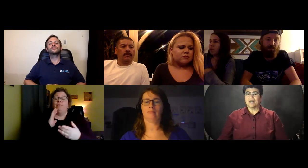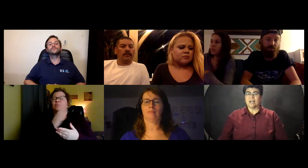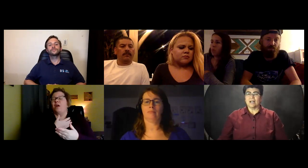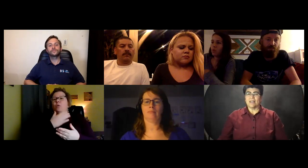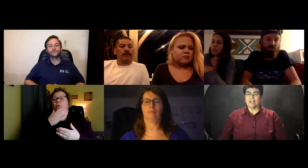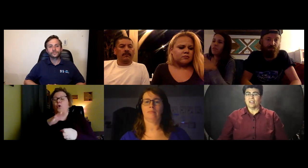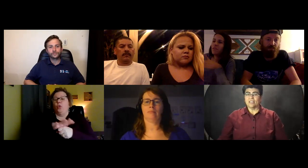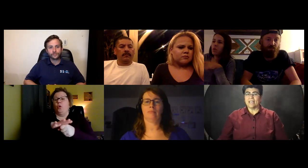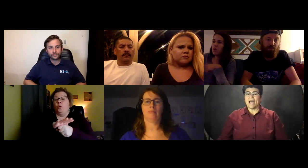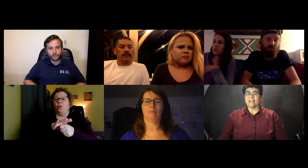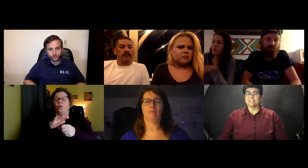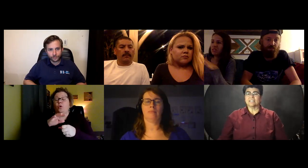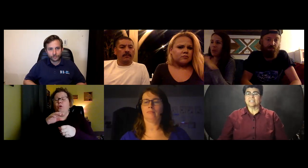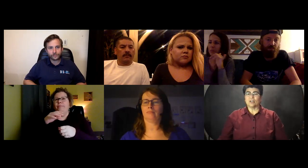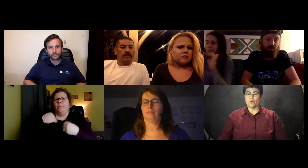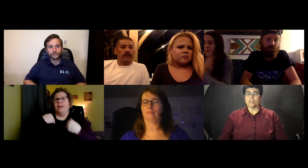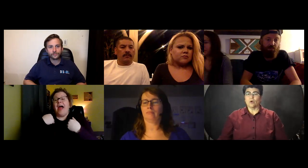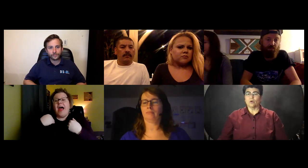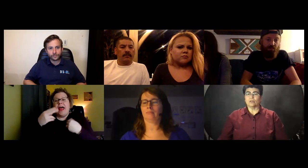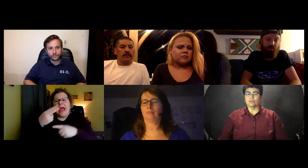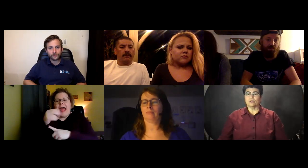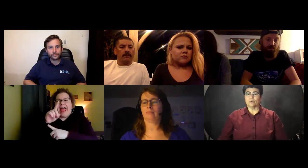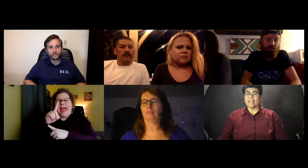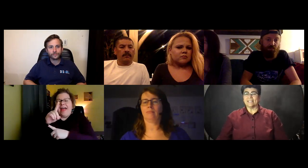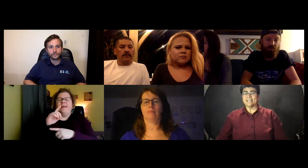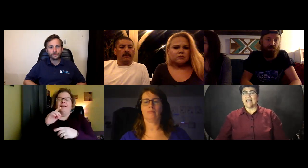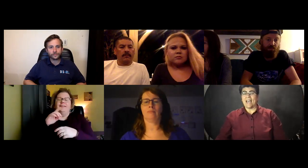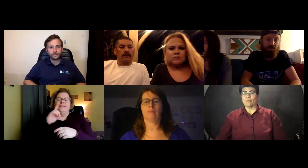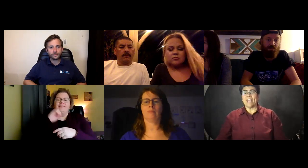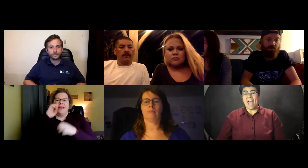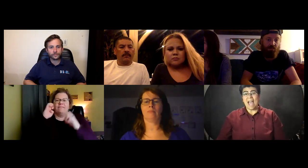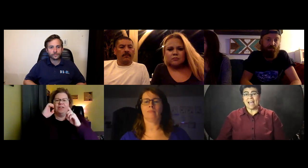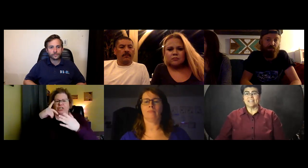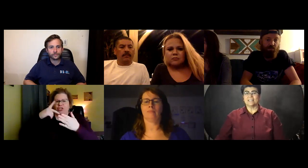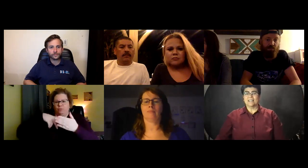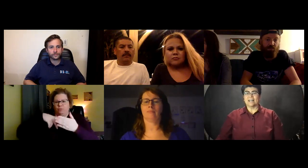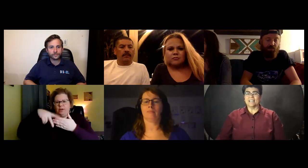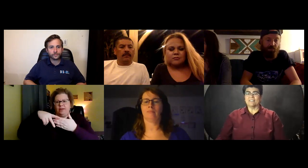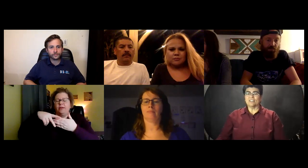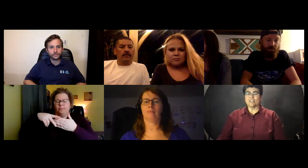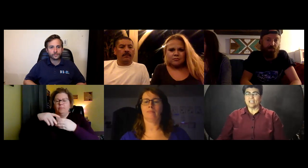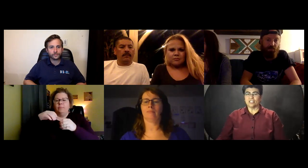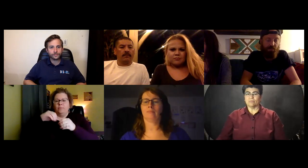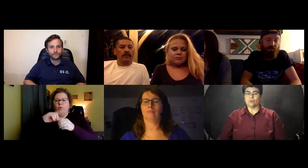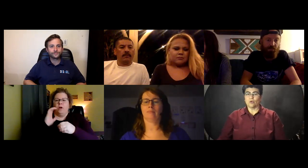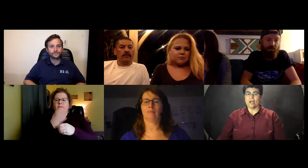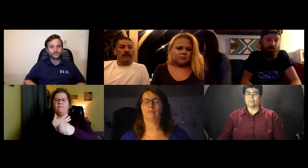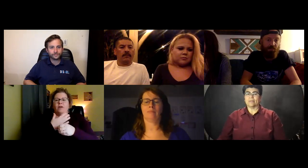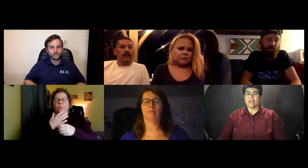uh that guy that has you know with local